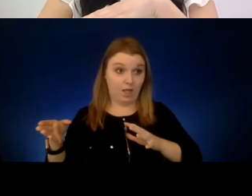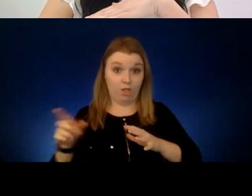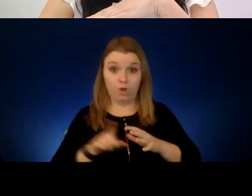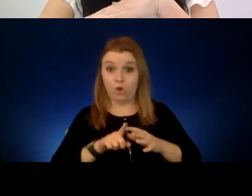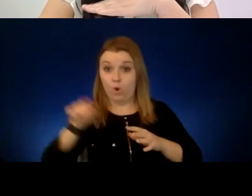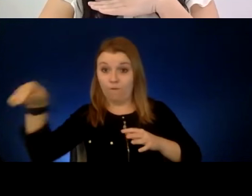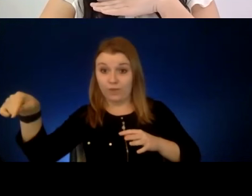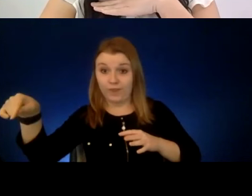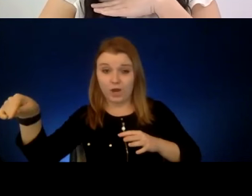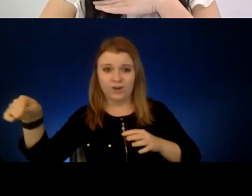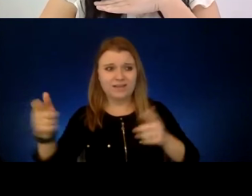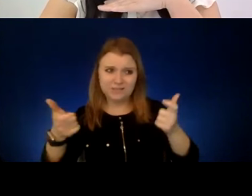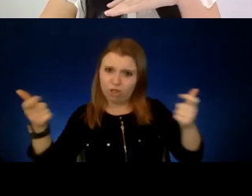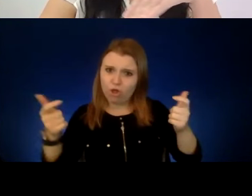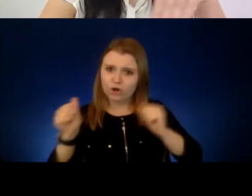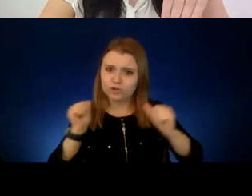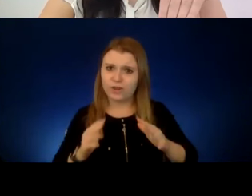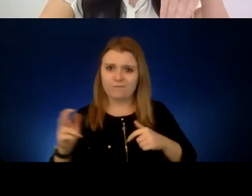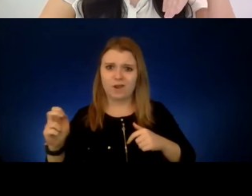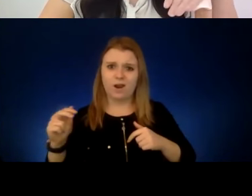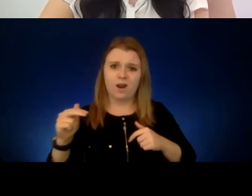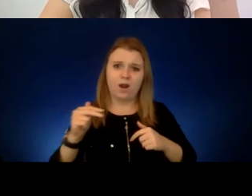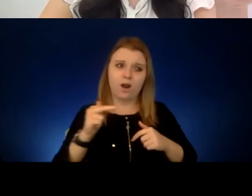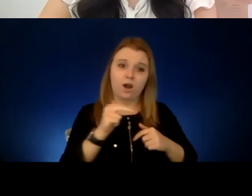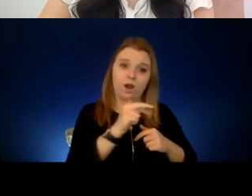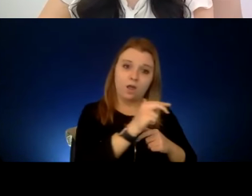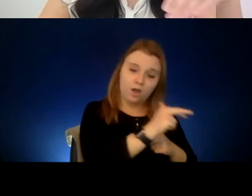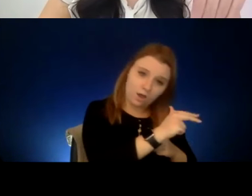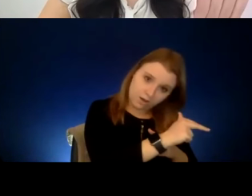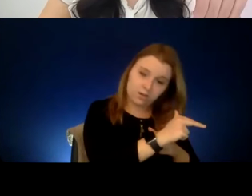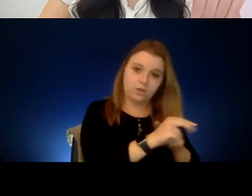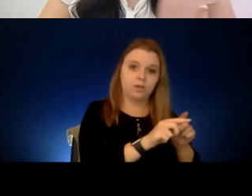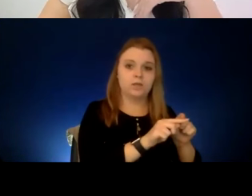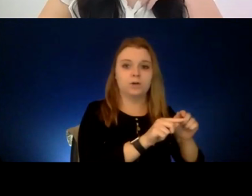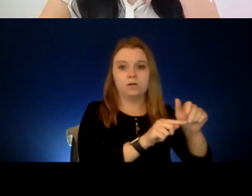this theater's quite large, they would have to walk at least 200 feet across and 200 feet down to get to this restroom